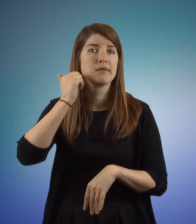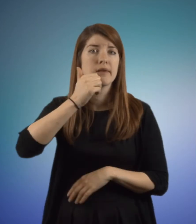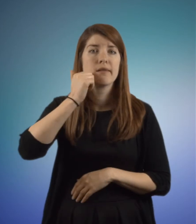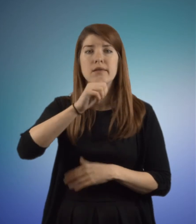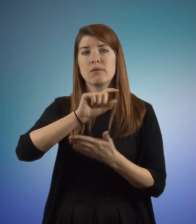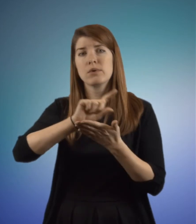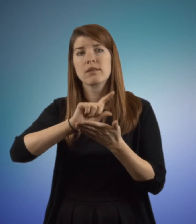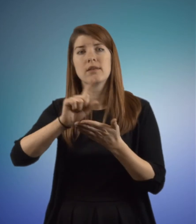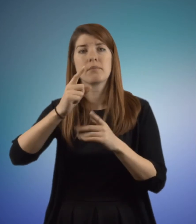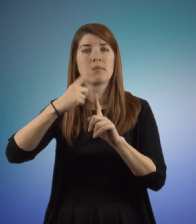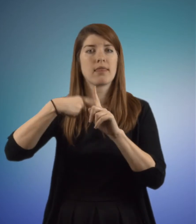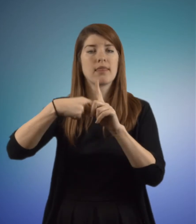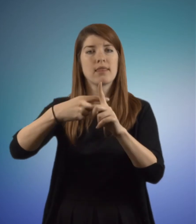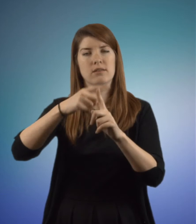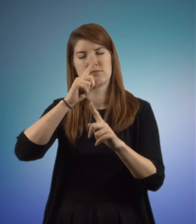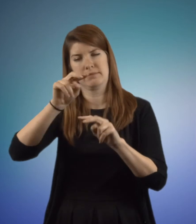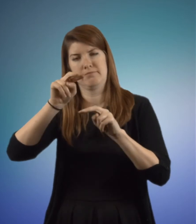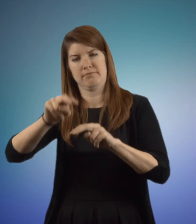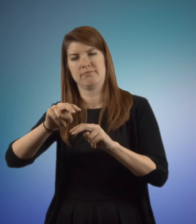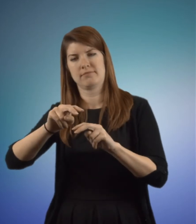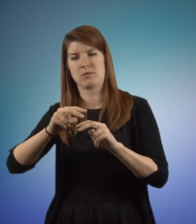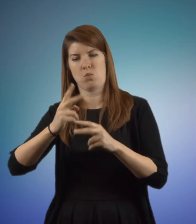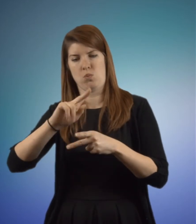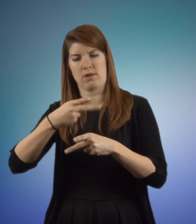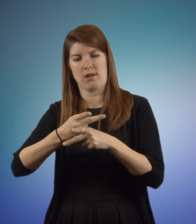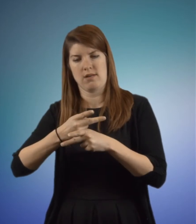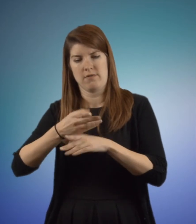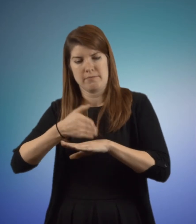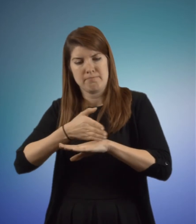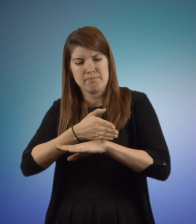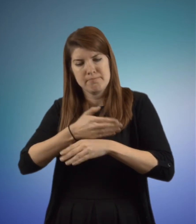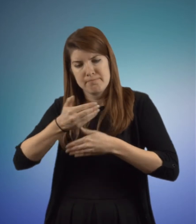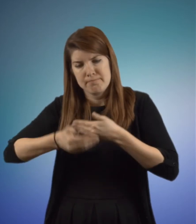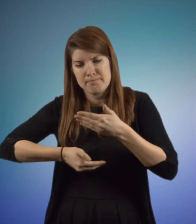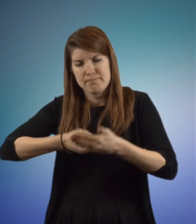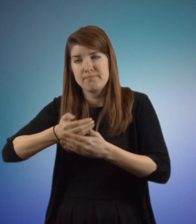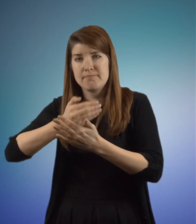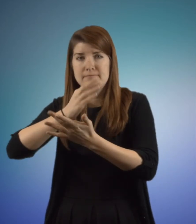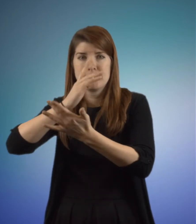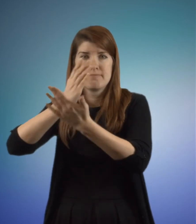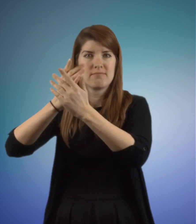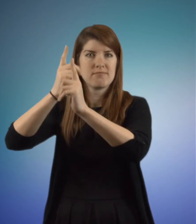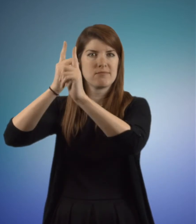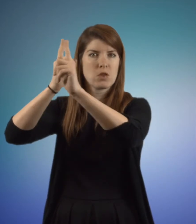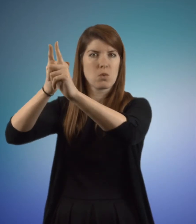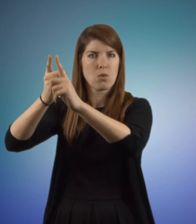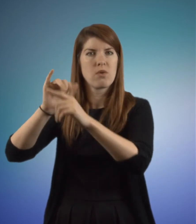To look at how what kind of progress a child's making towards meeting the goal that's been set out.